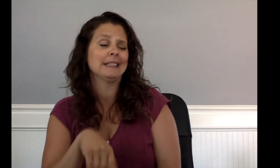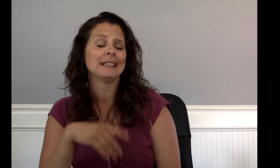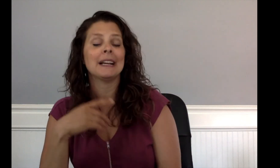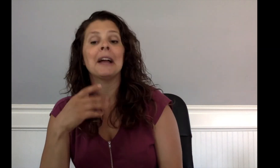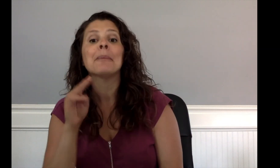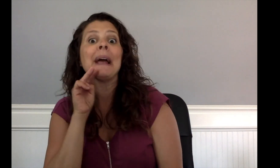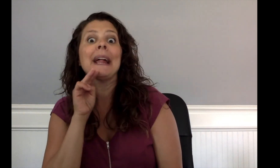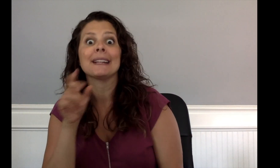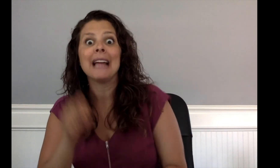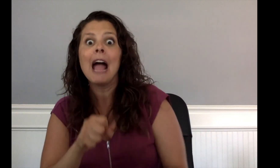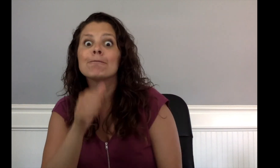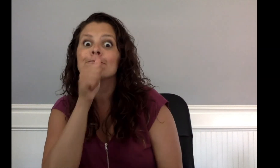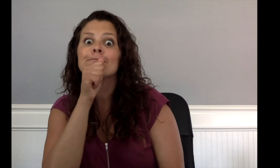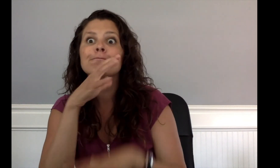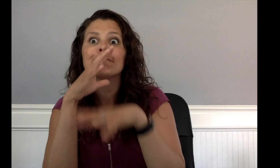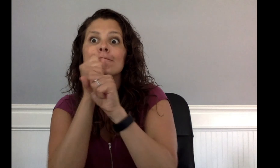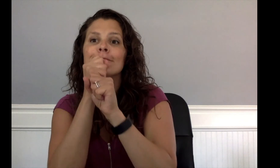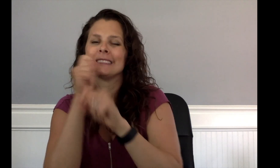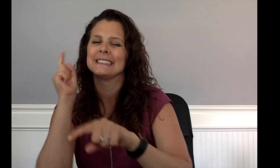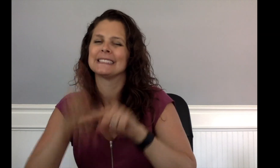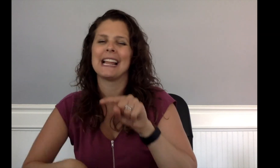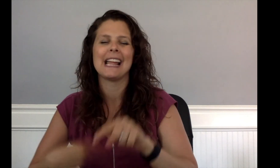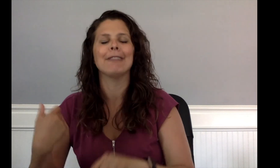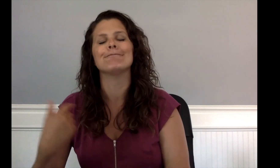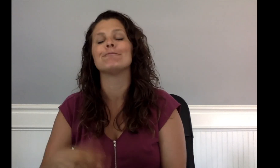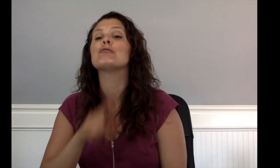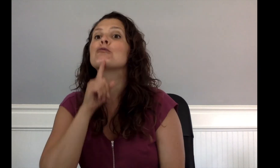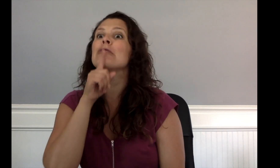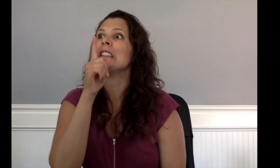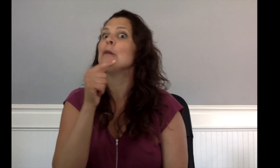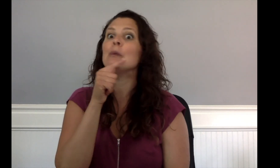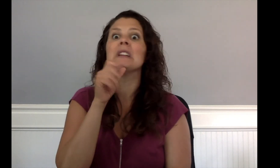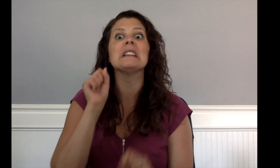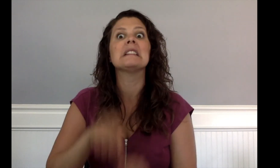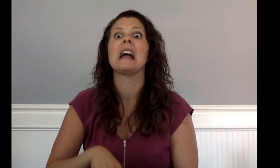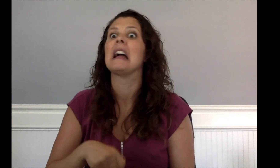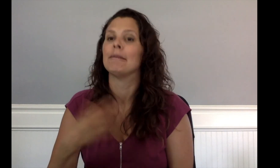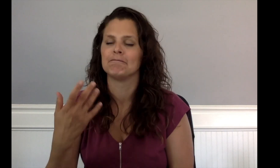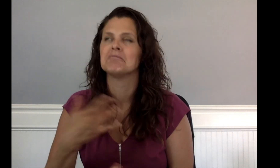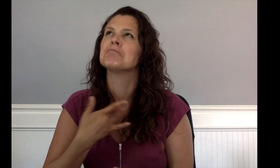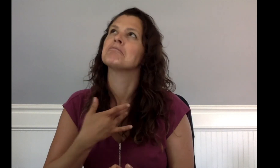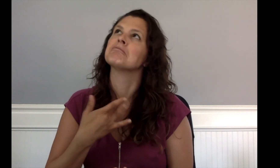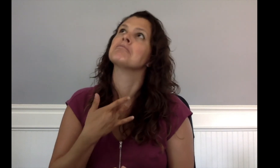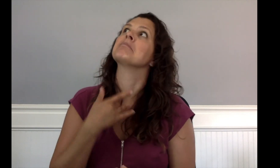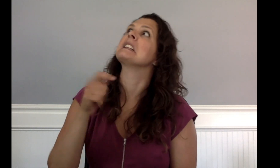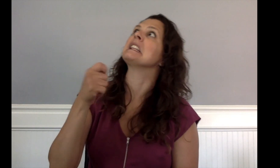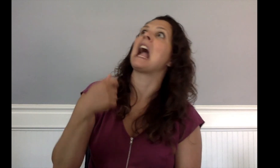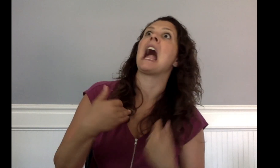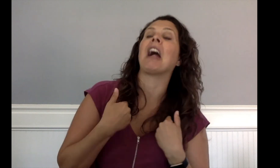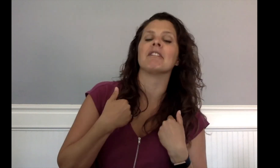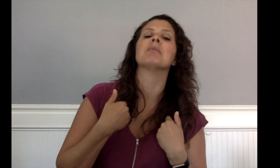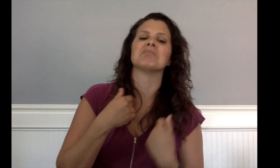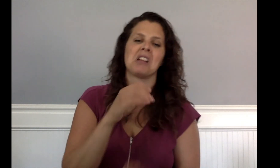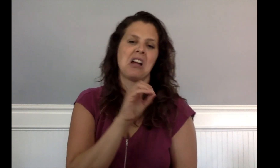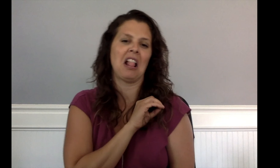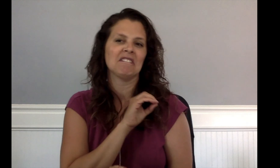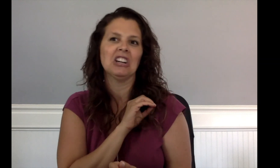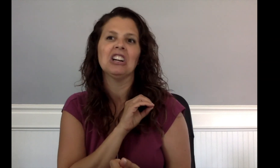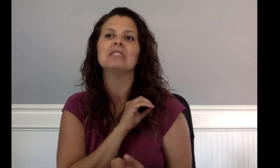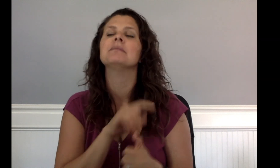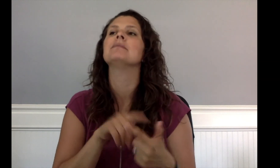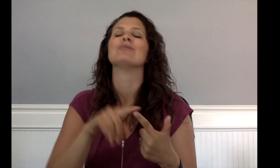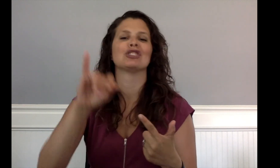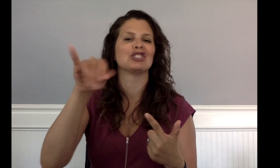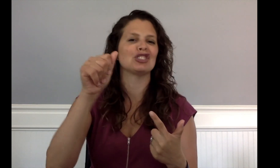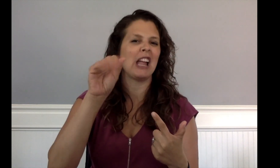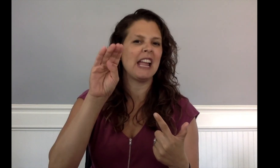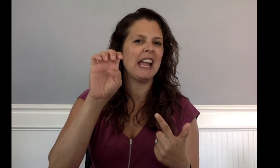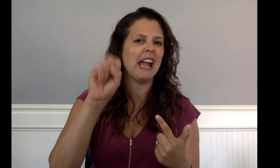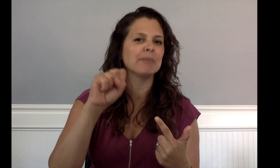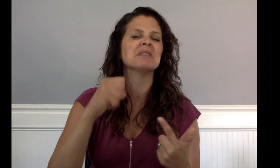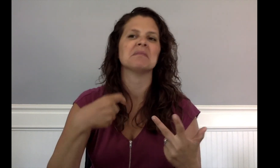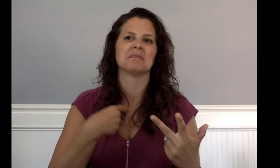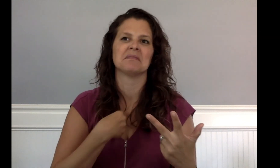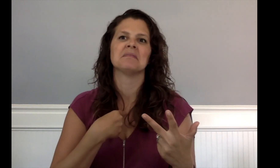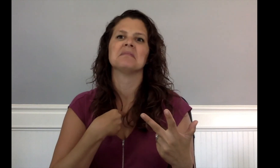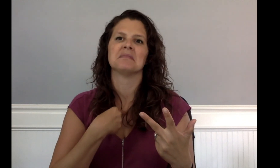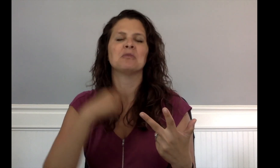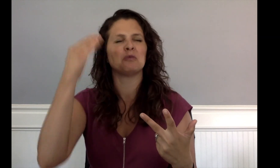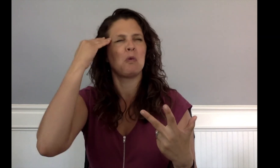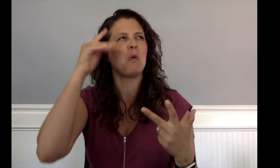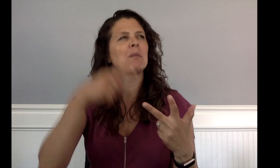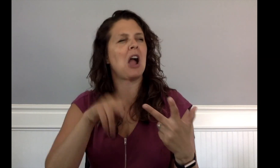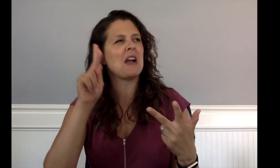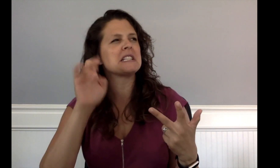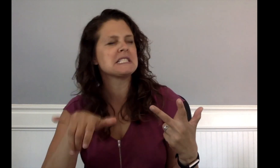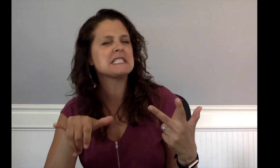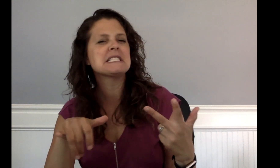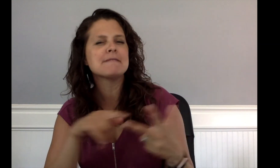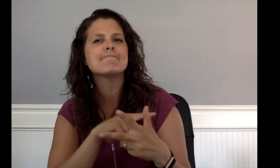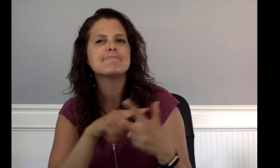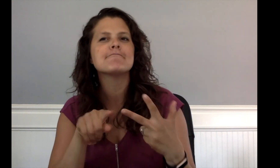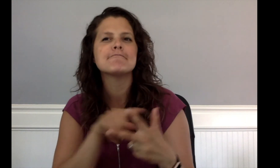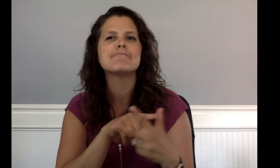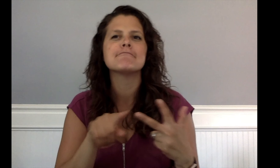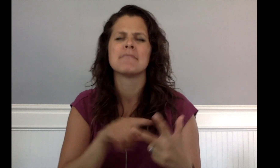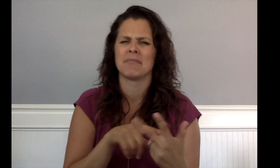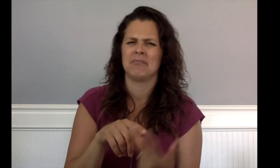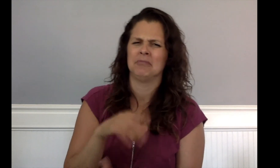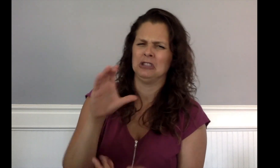"Millie can’t keep a secret. Only Oliver, James, and I know about the key."